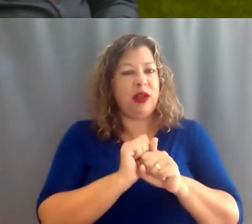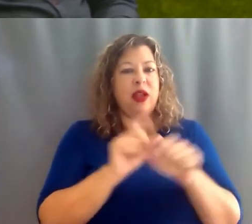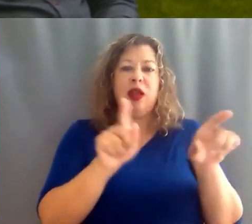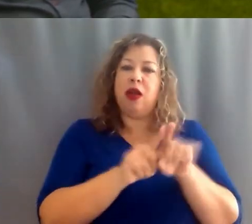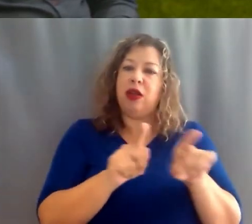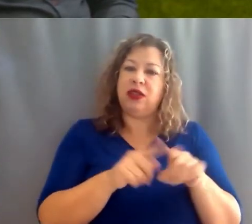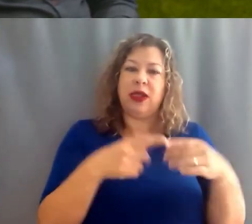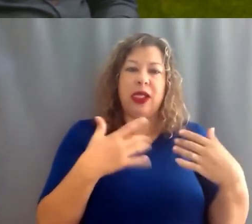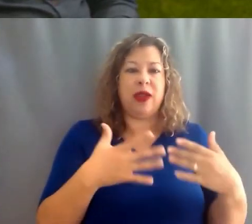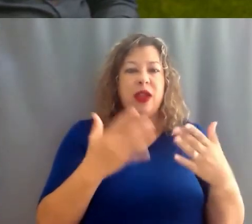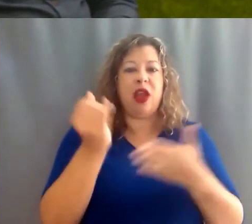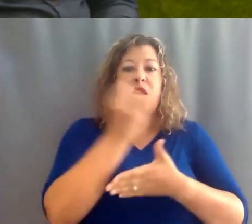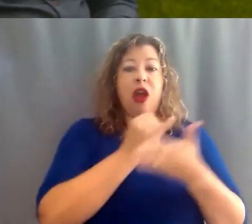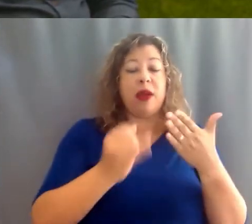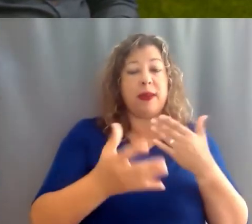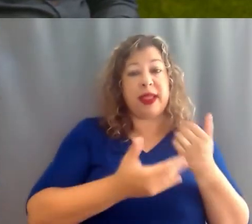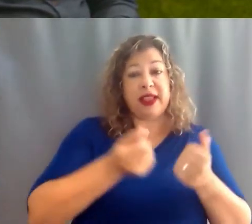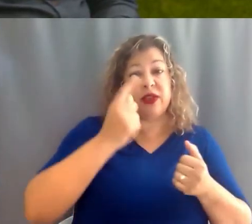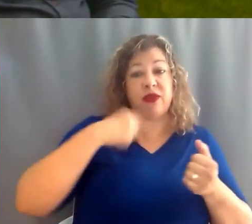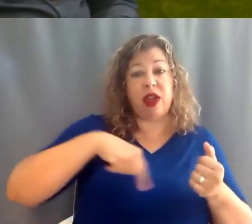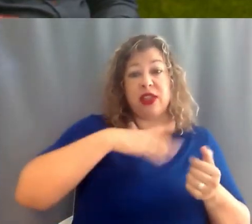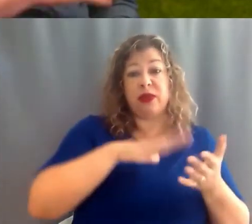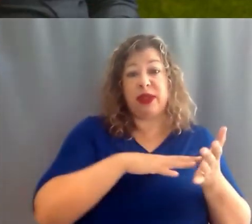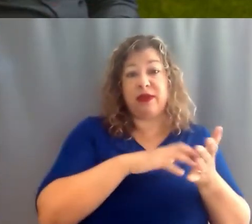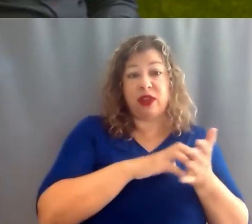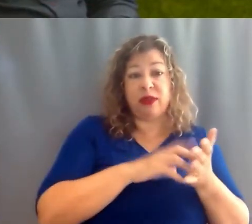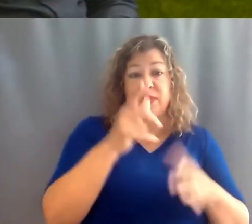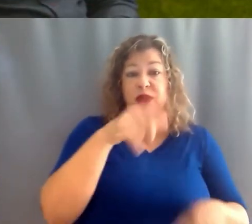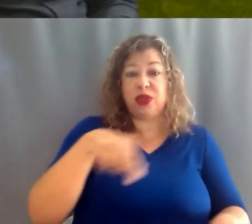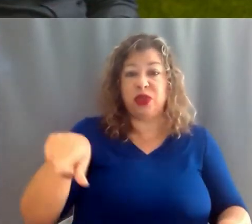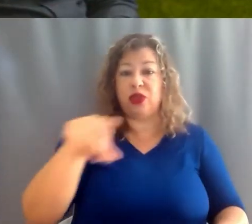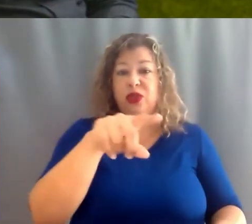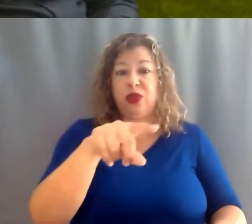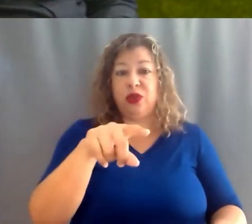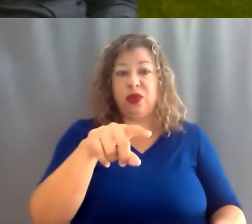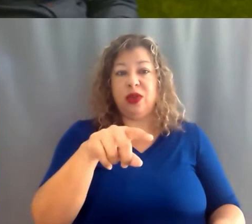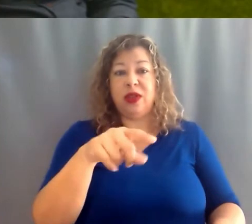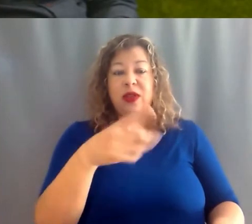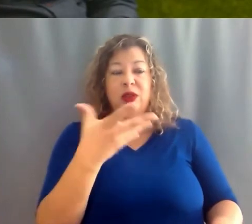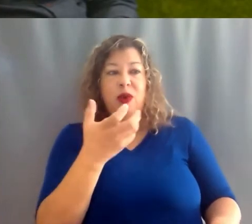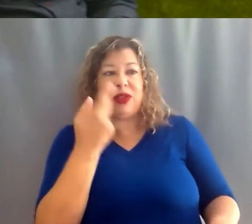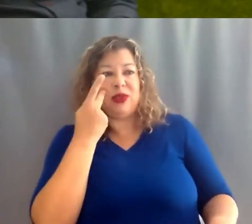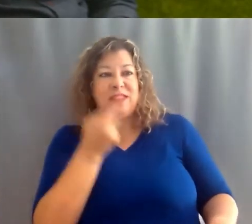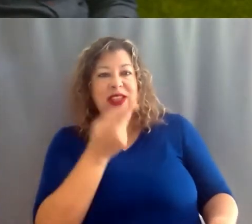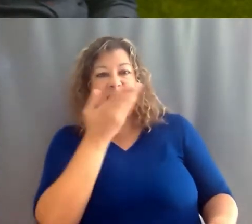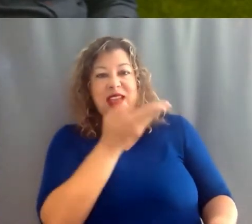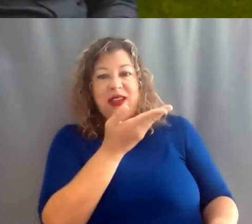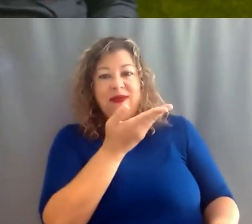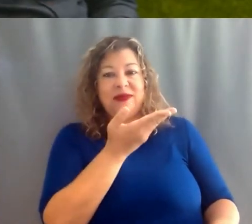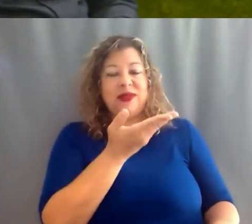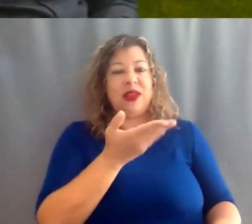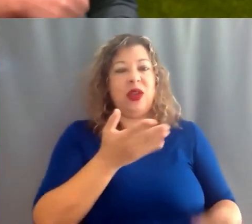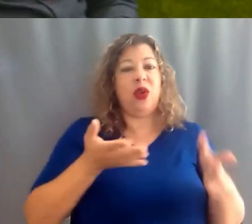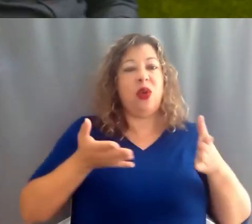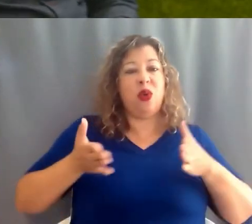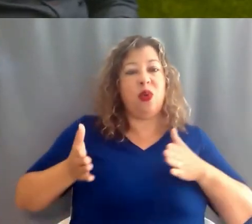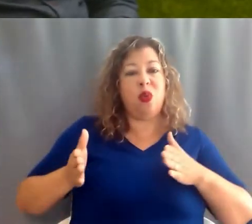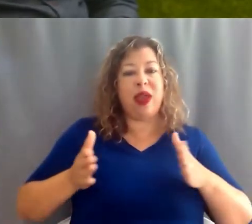Because you guys are judging our feelings as things like this. So it's way easier for me to create these super deep vulnerable moments like that.